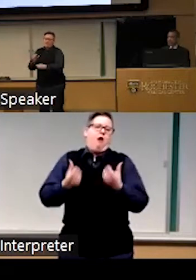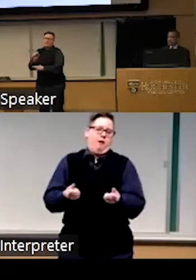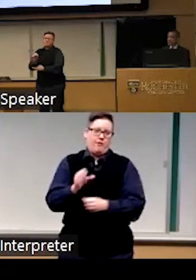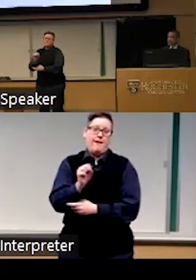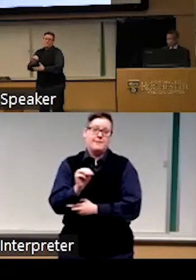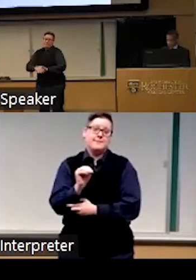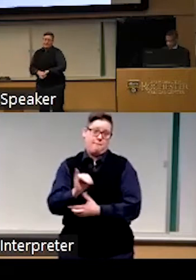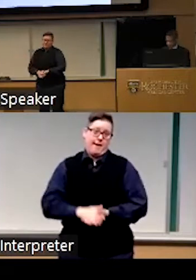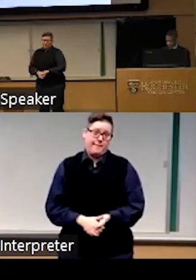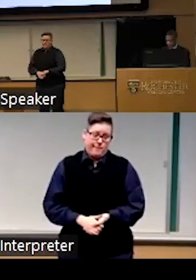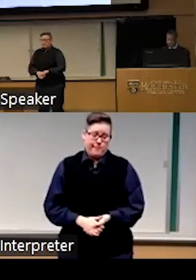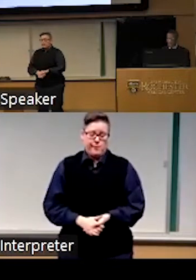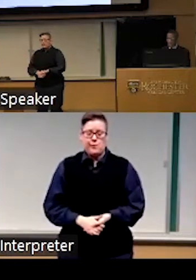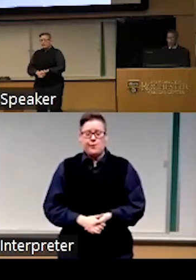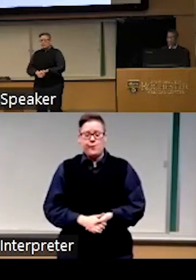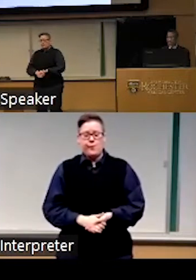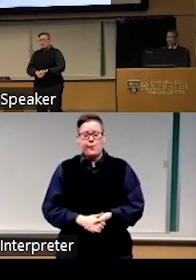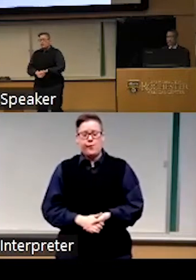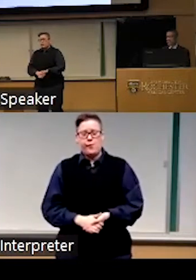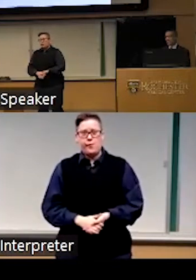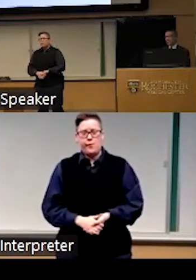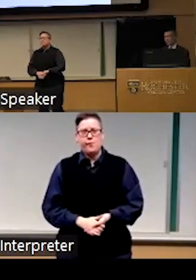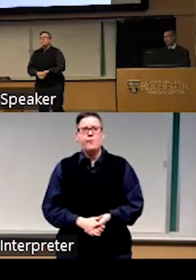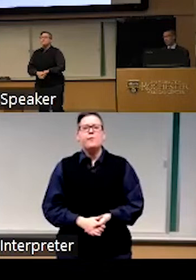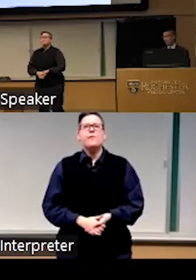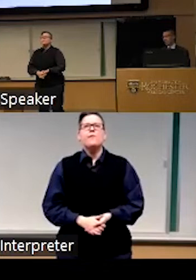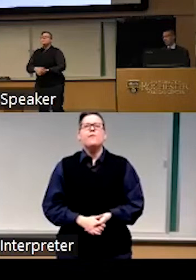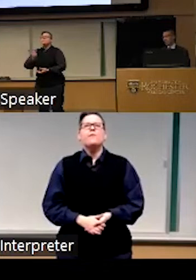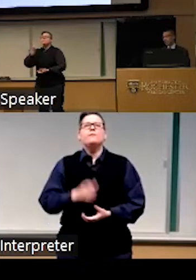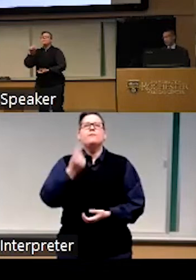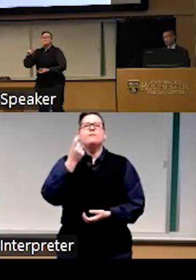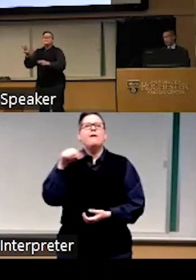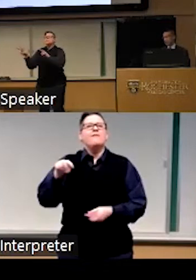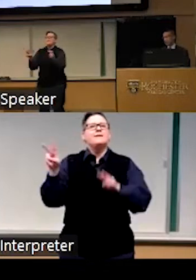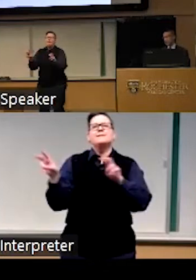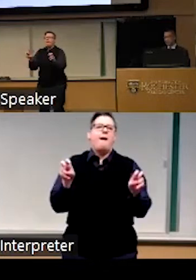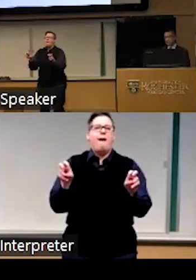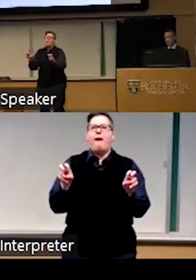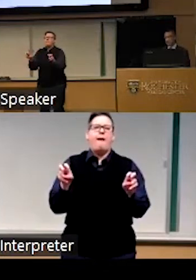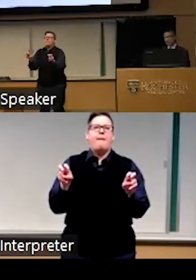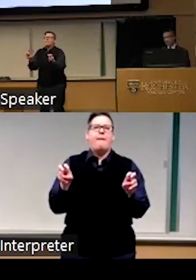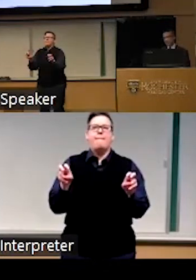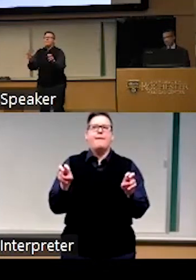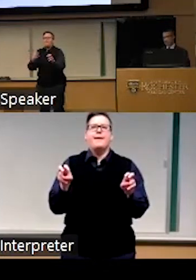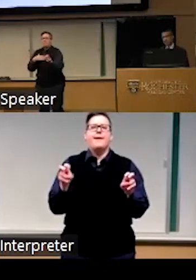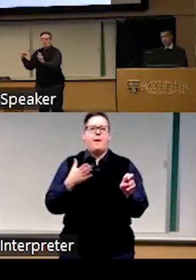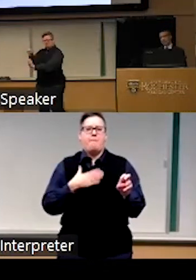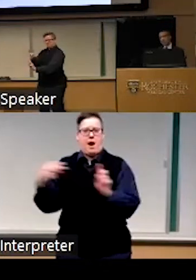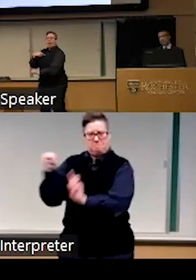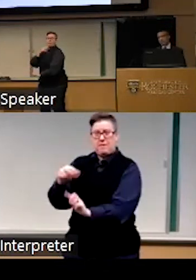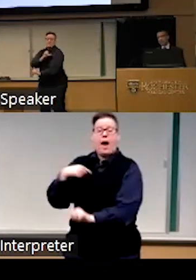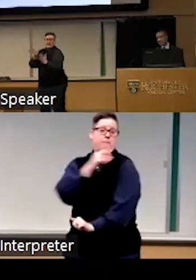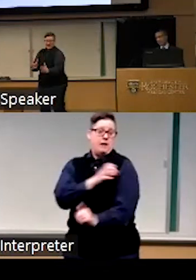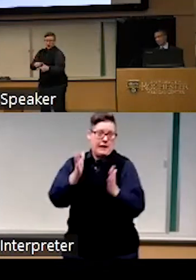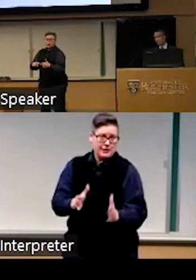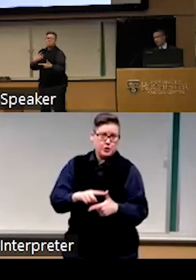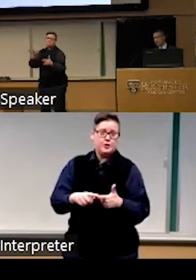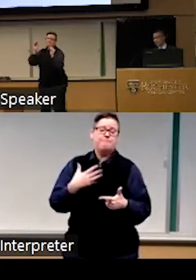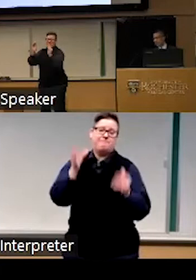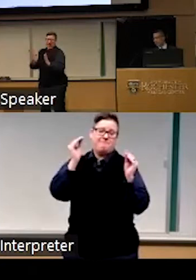mental illness recover I come to this topic uh as as a clinician educator who has spent more than 30